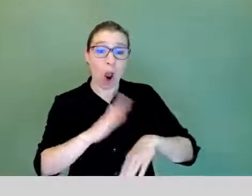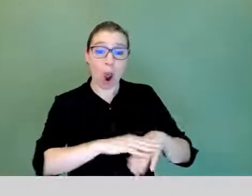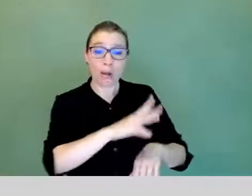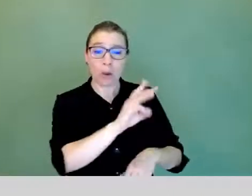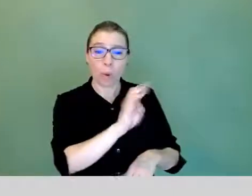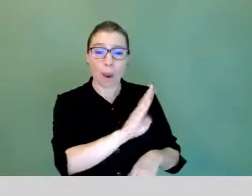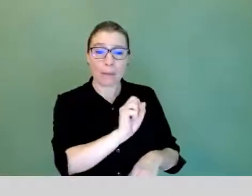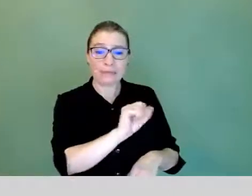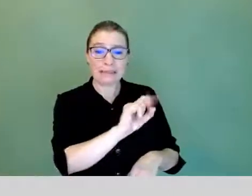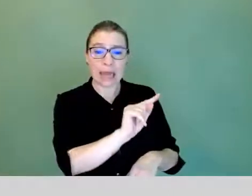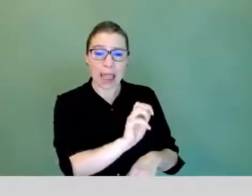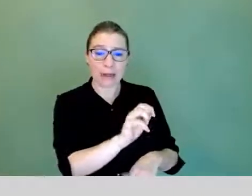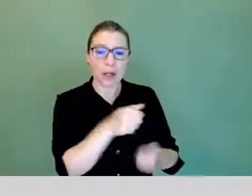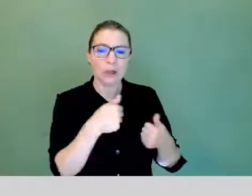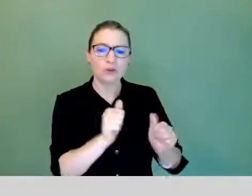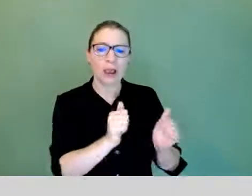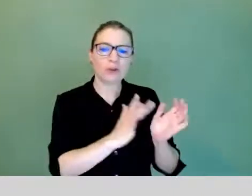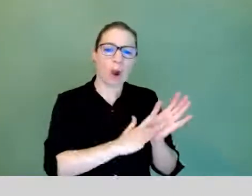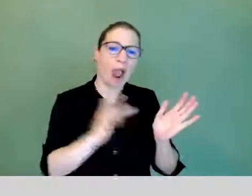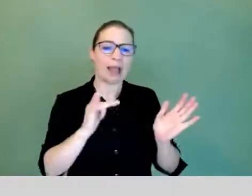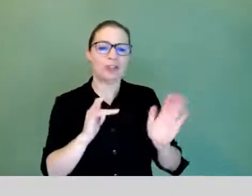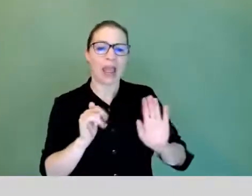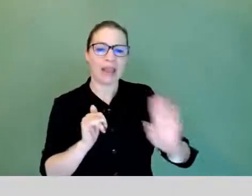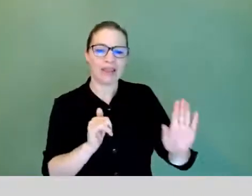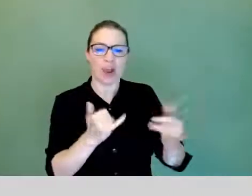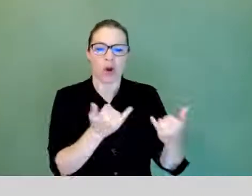allowing the attacker to hijack the user's current session.